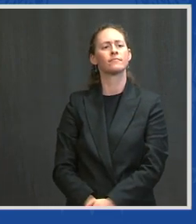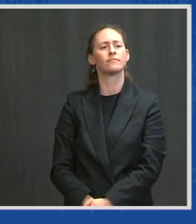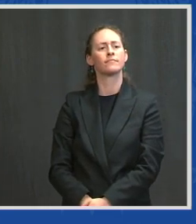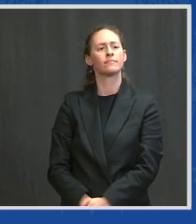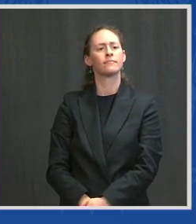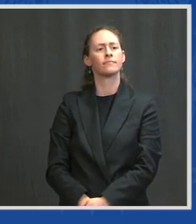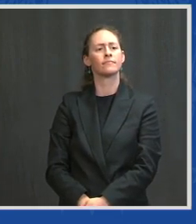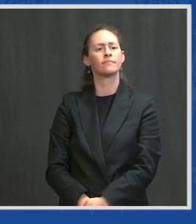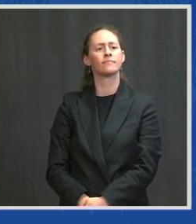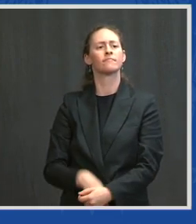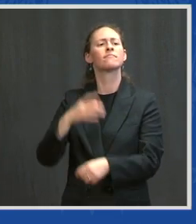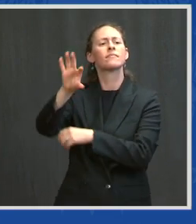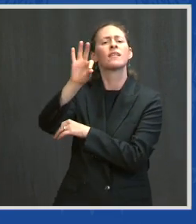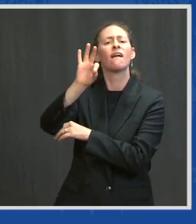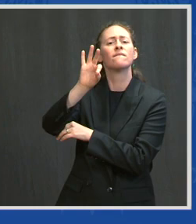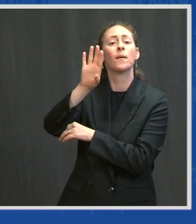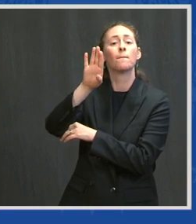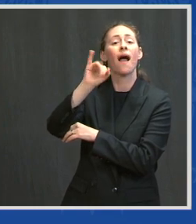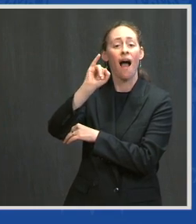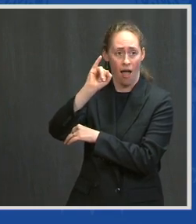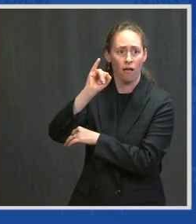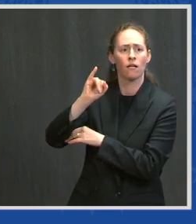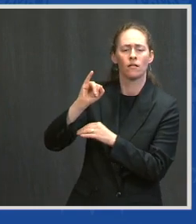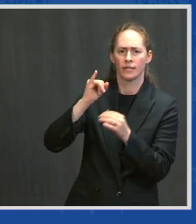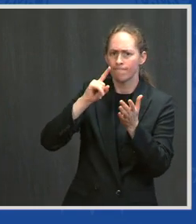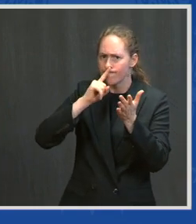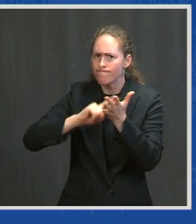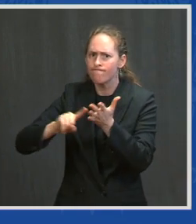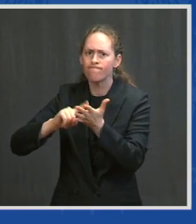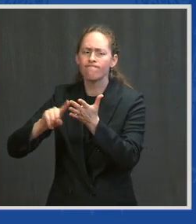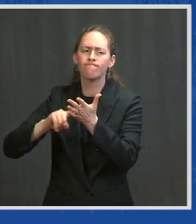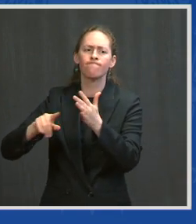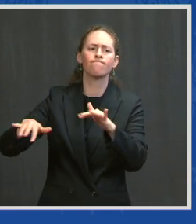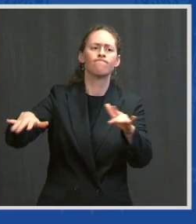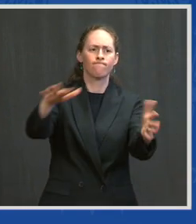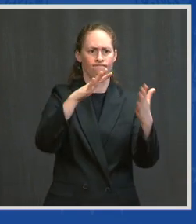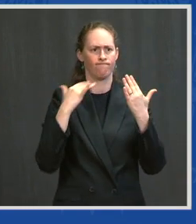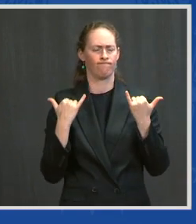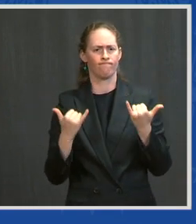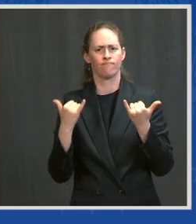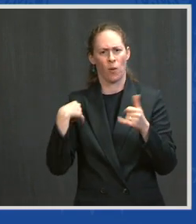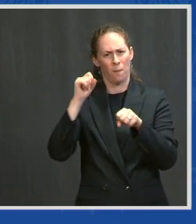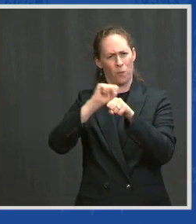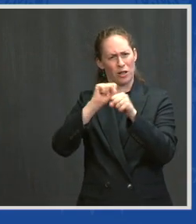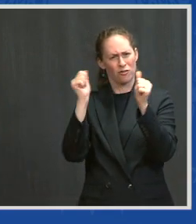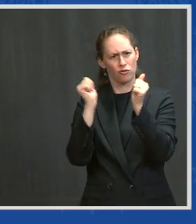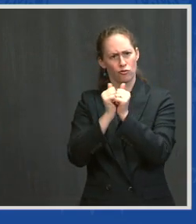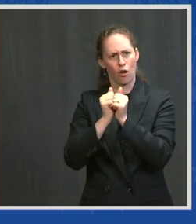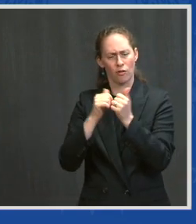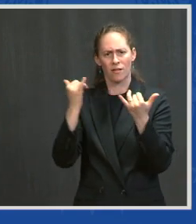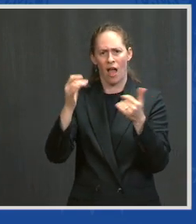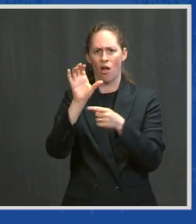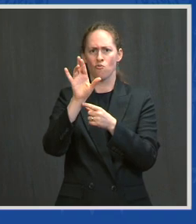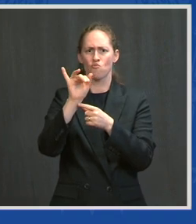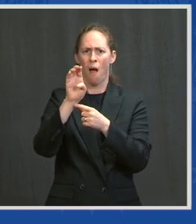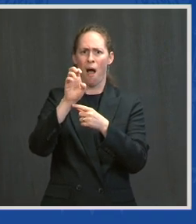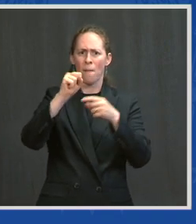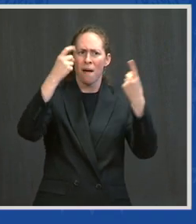to help take on criminal organizations committing violent crimes in the city. This kind of coordination is essential to keeping the weapons of war